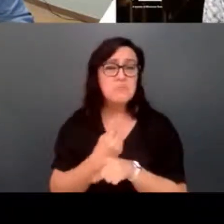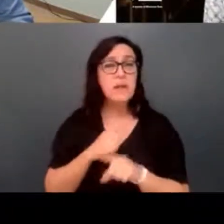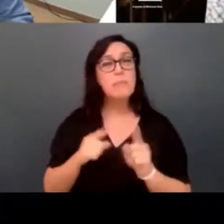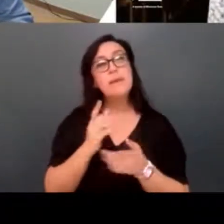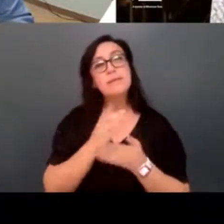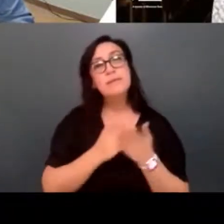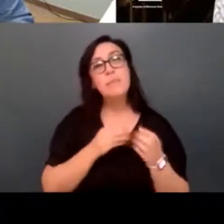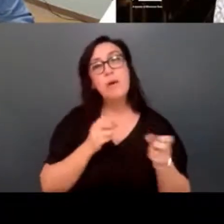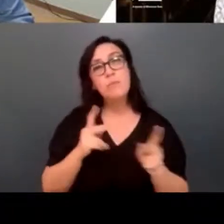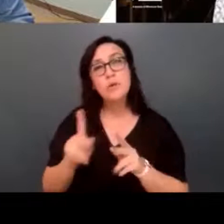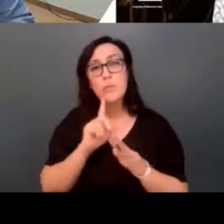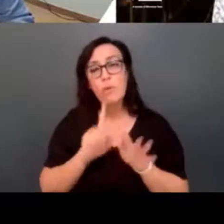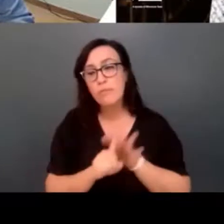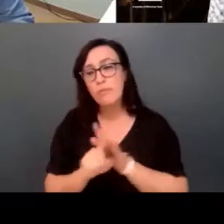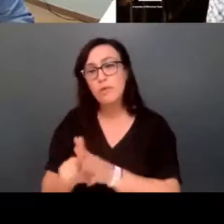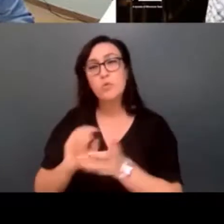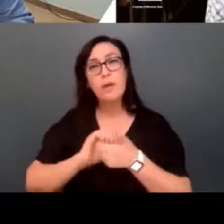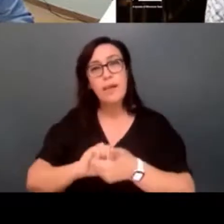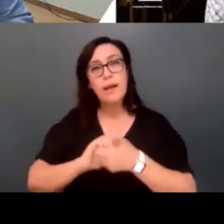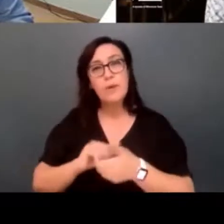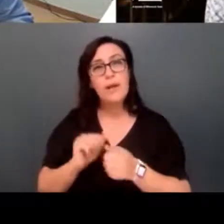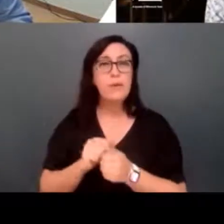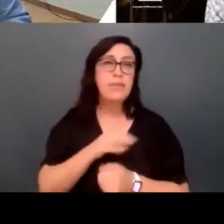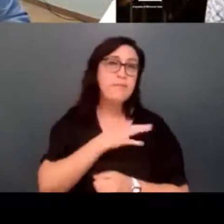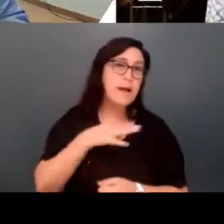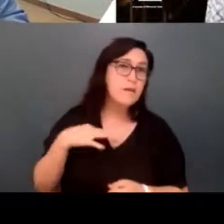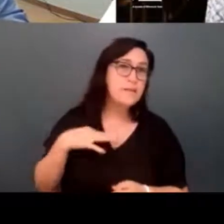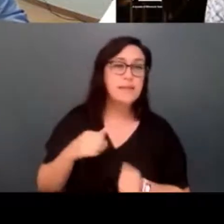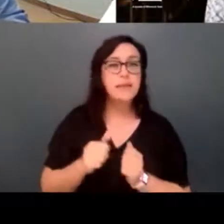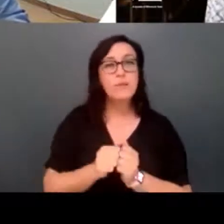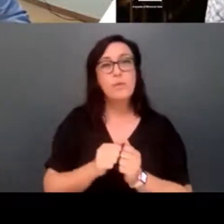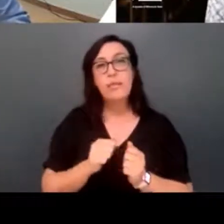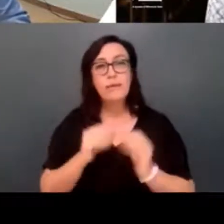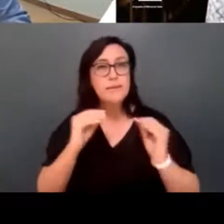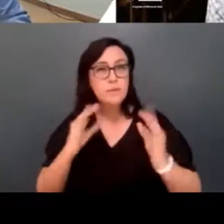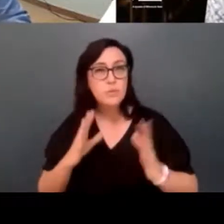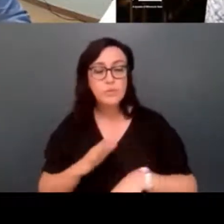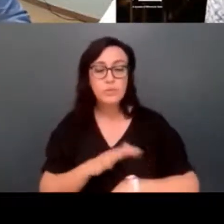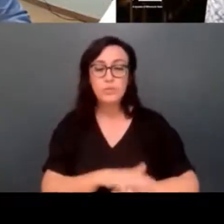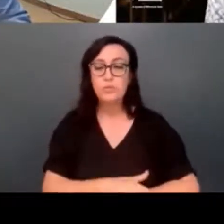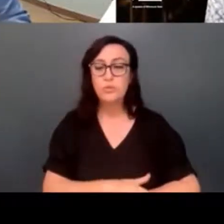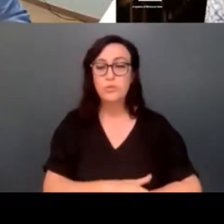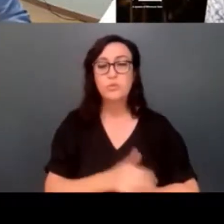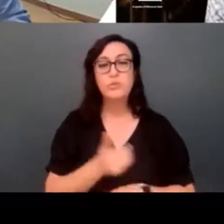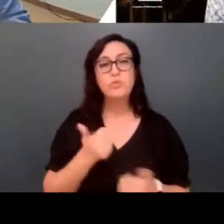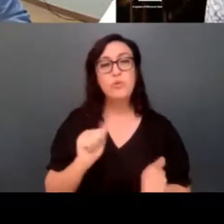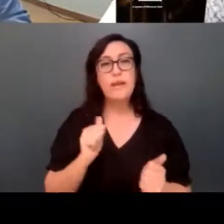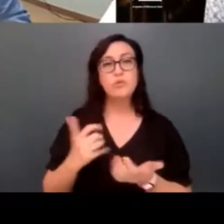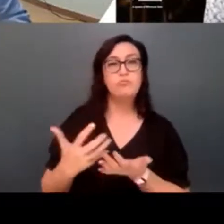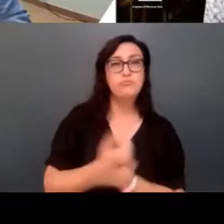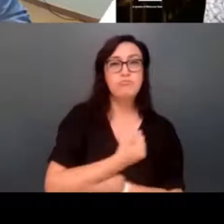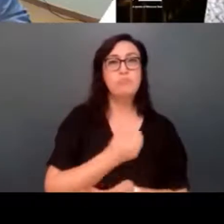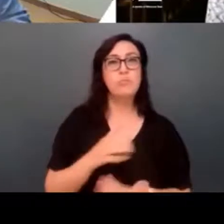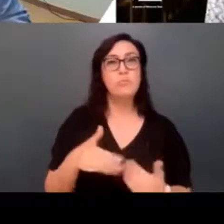with faculty in order to leverage the spaces that we have where our students are naturally congregating